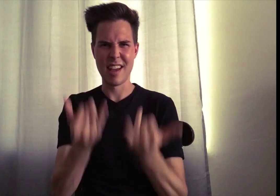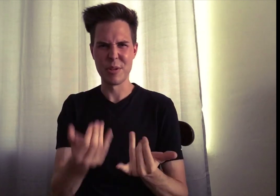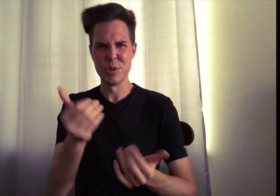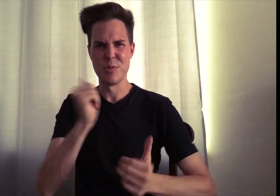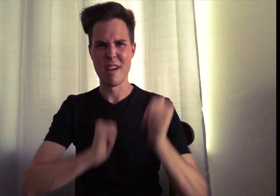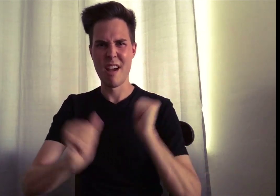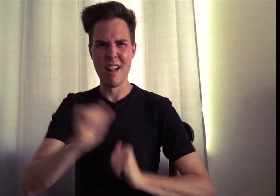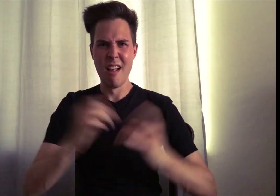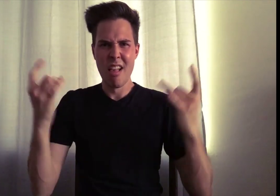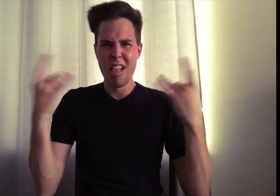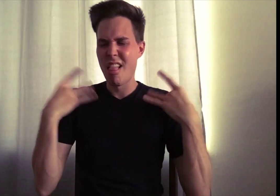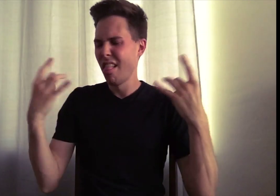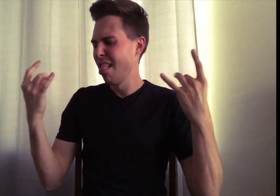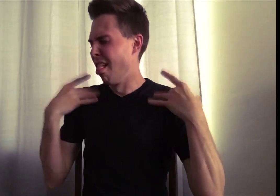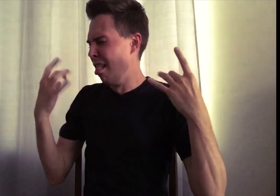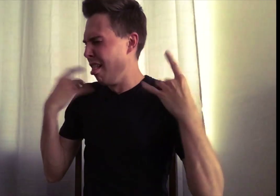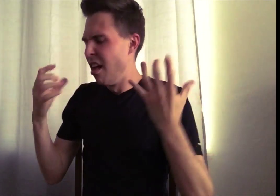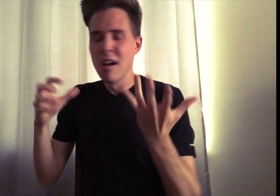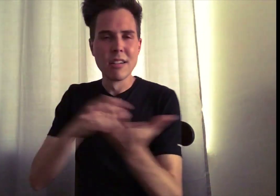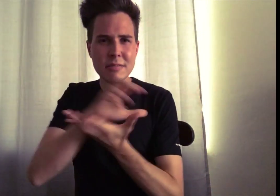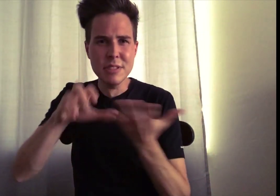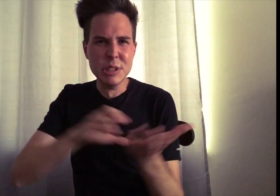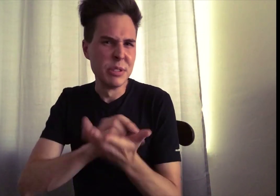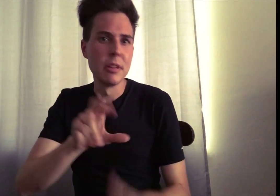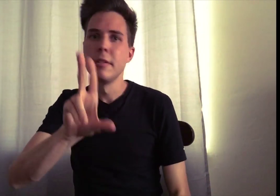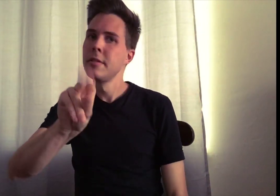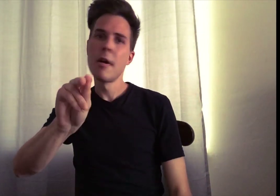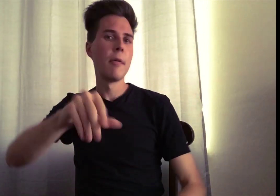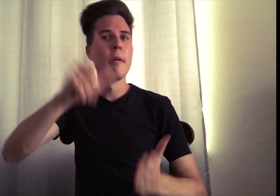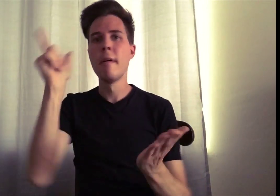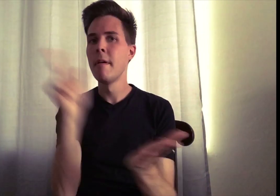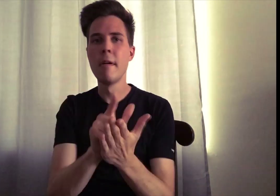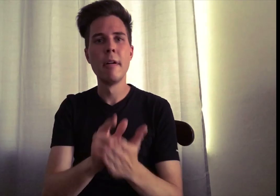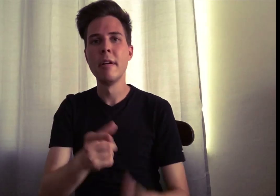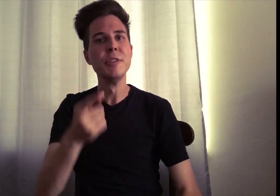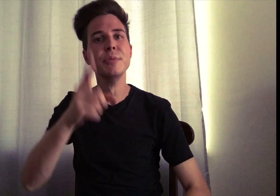But [then] right now, you do not get to shrug your shoulders and be confused anymore.